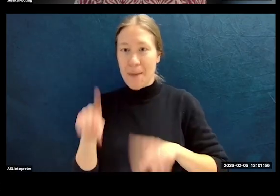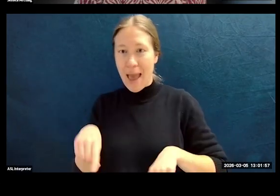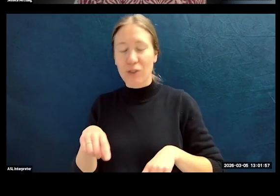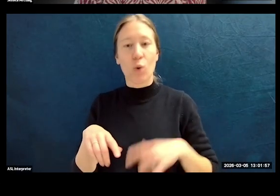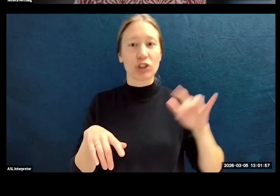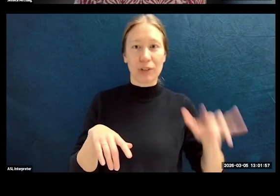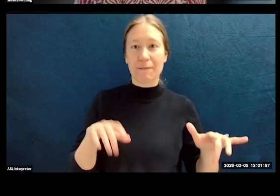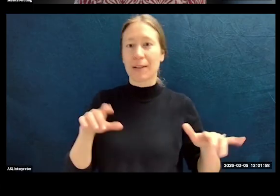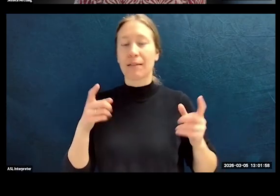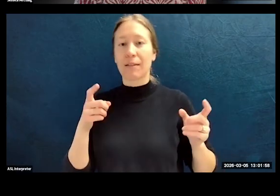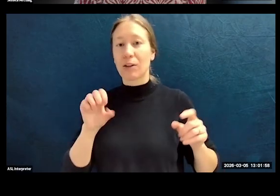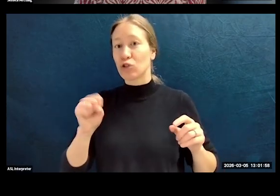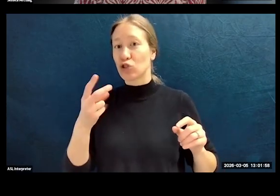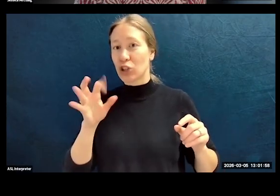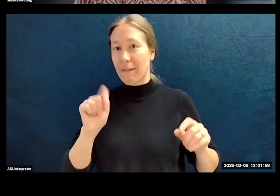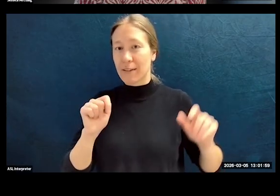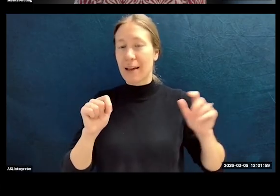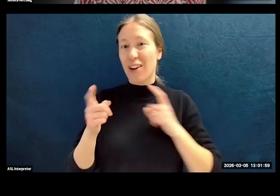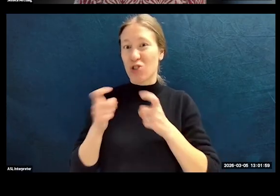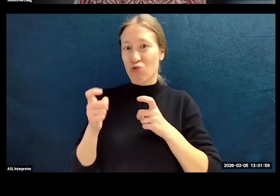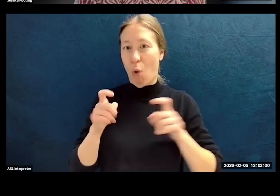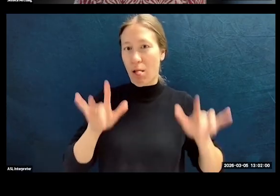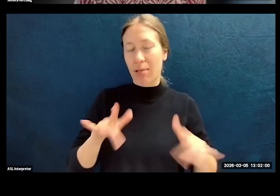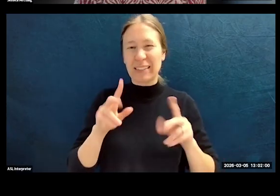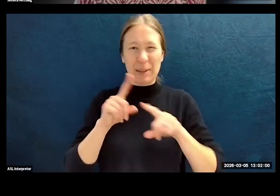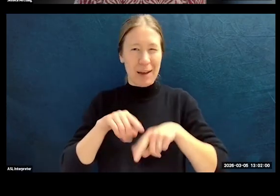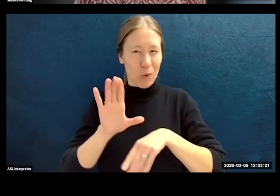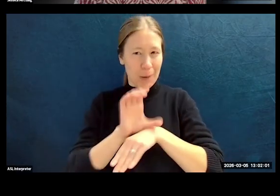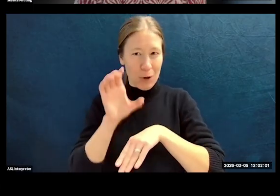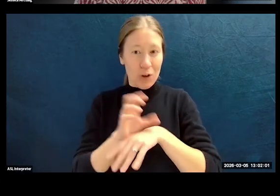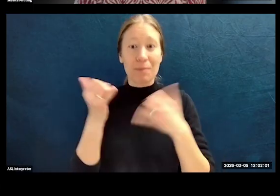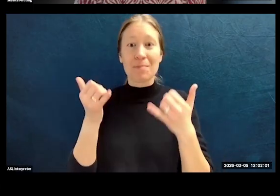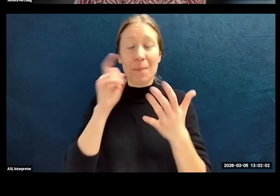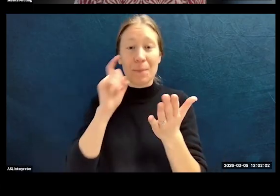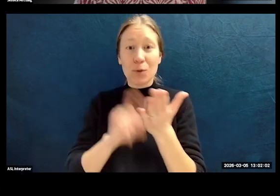To highlight both items of content, you will see there is a pink box around the content on the screen,